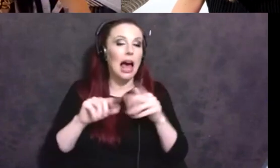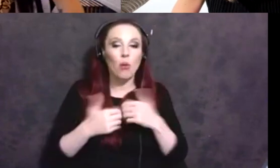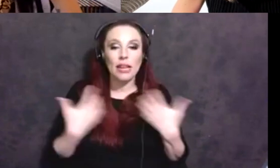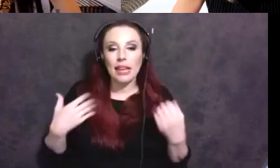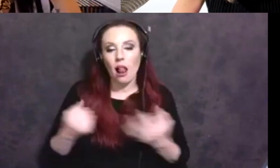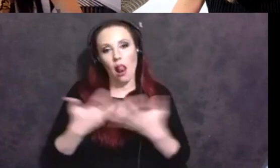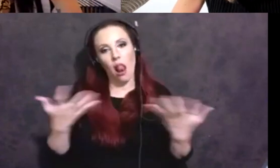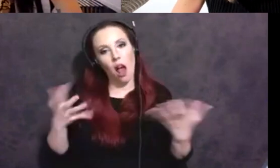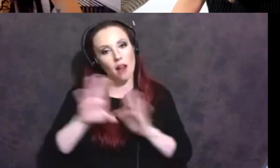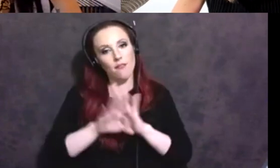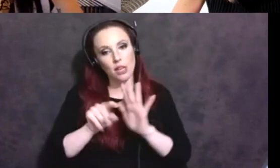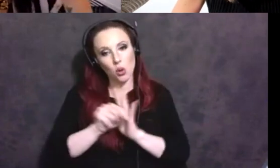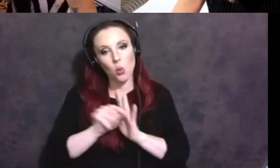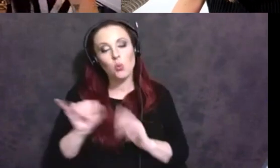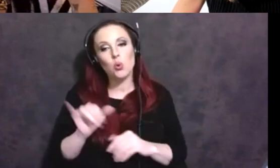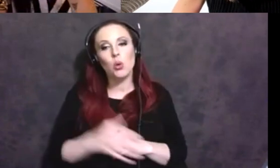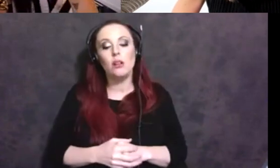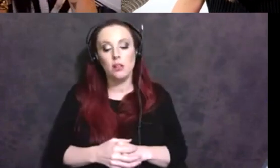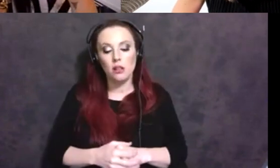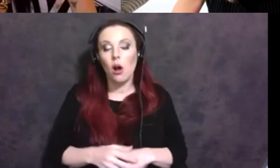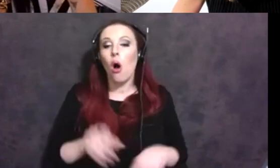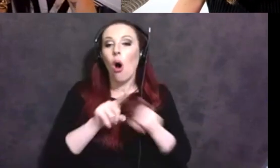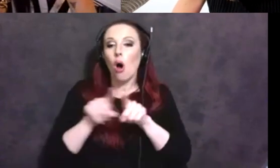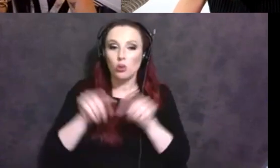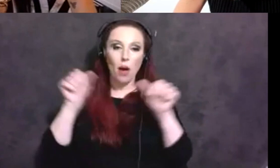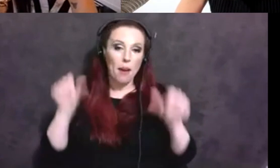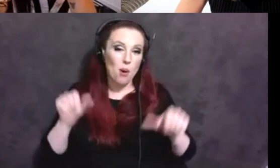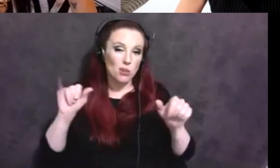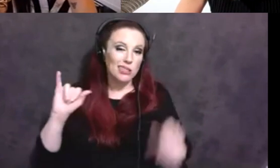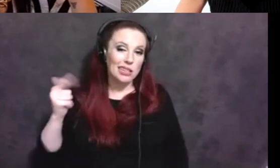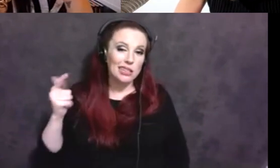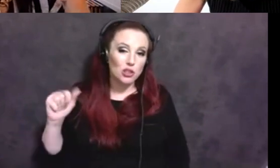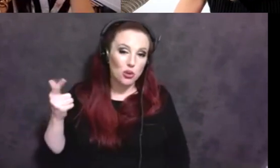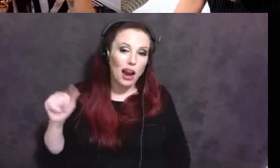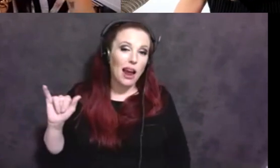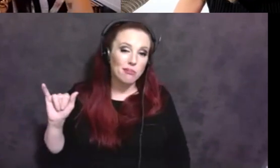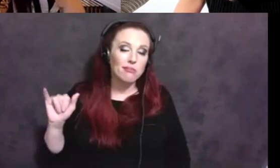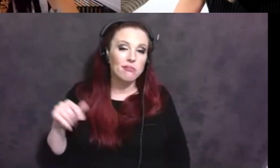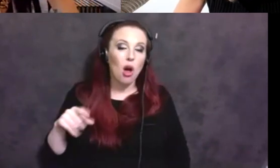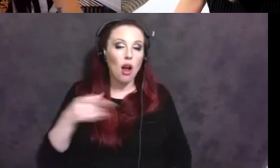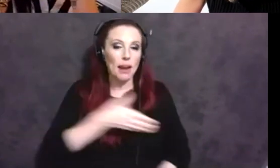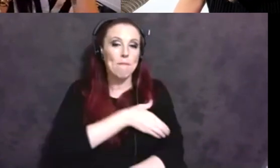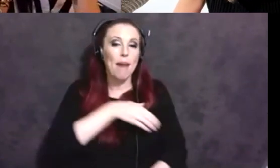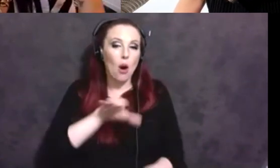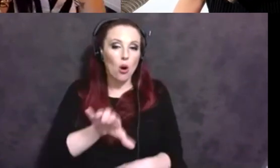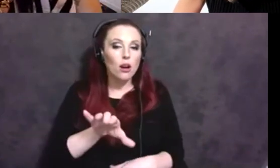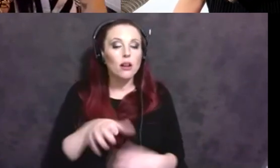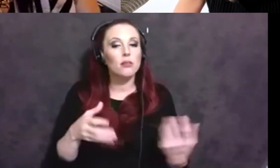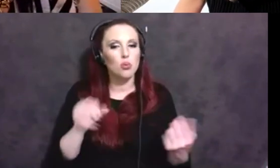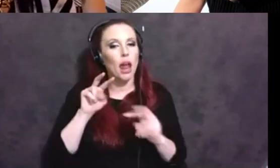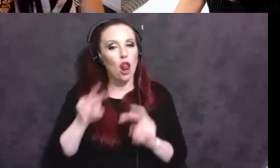at ritubhasin.com. How to be embodied, how to heal, lots of videos...